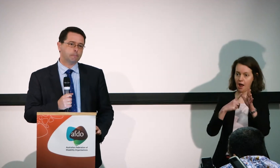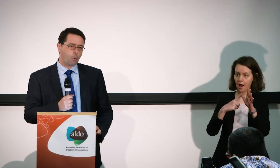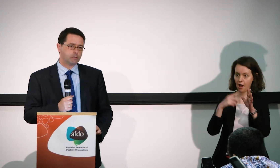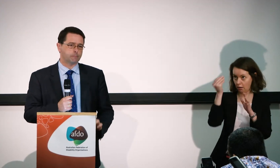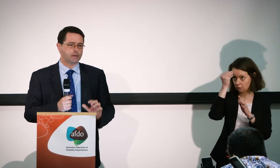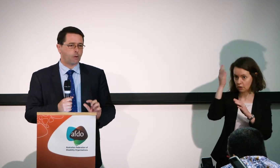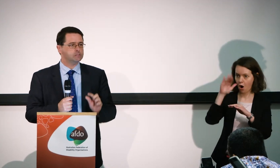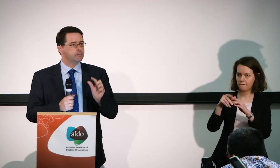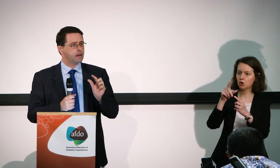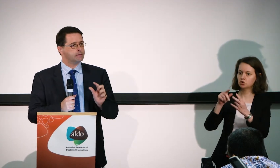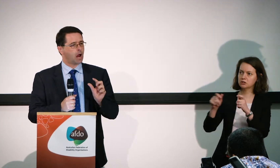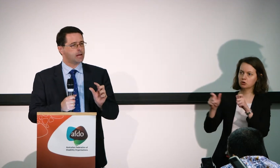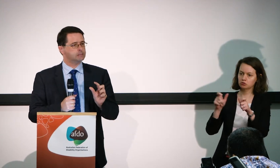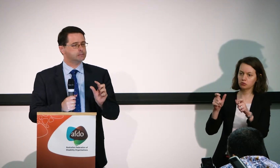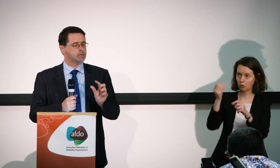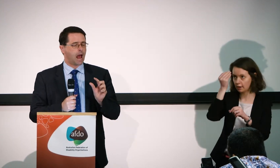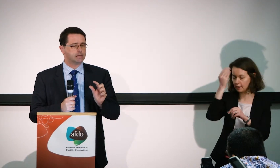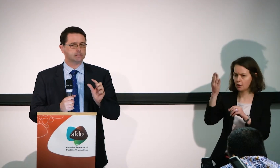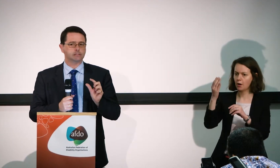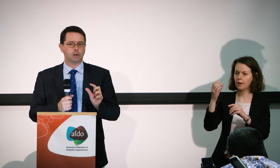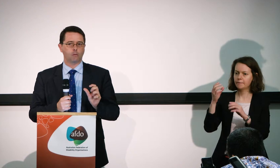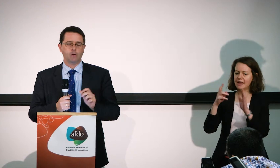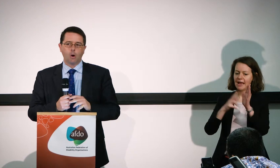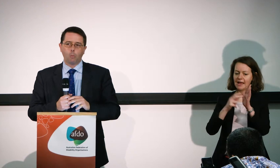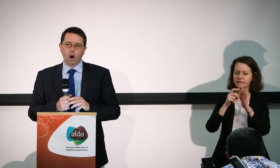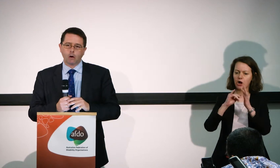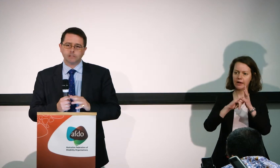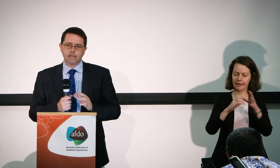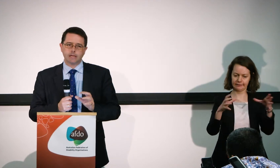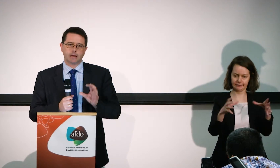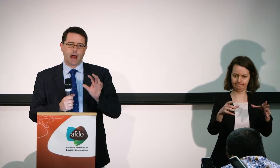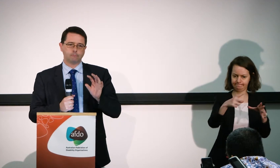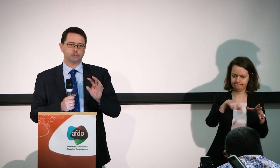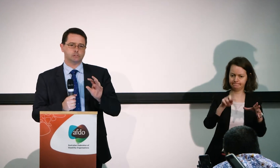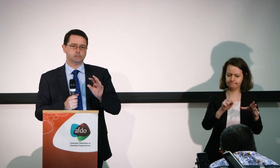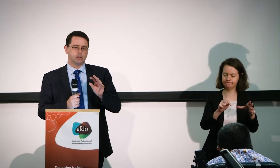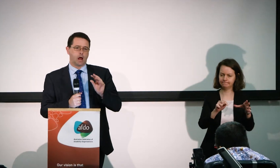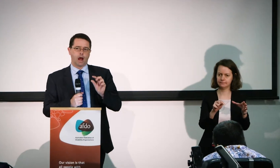and it's important because the NDIS act itself, while it captures